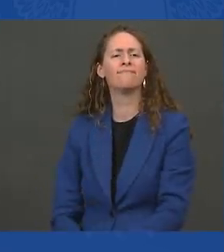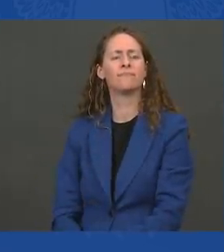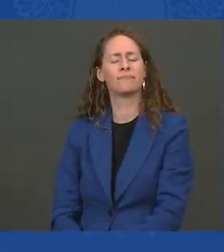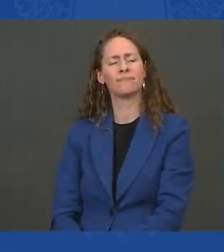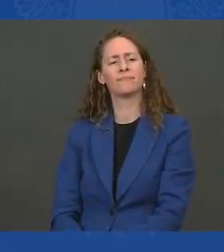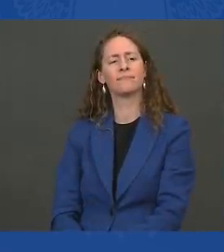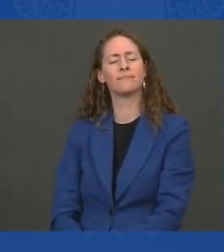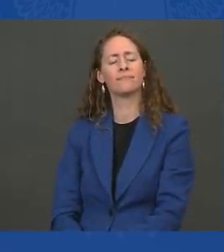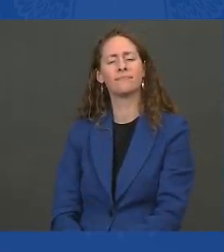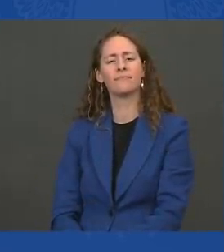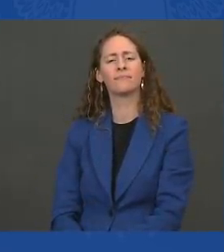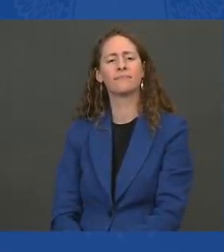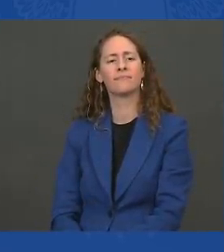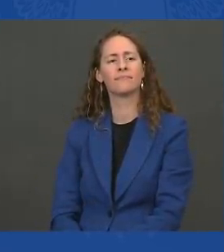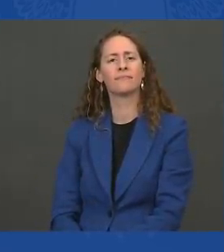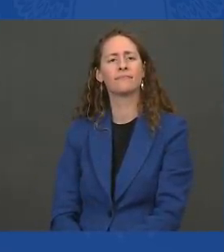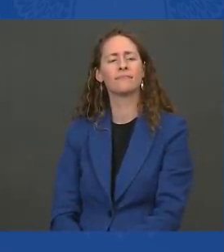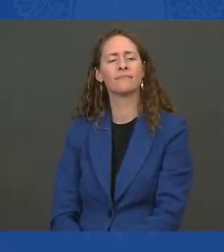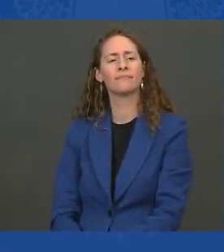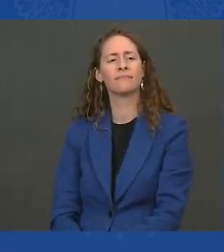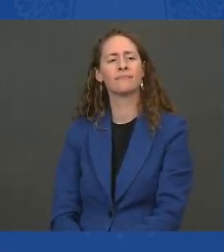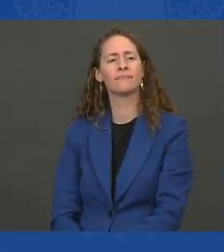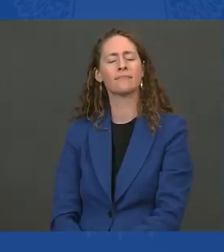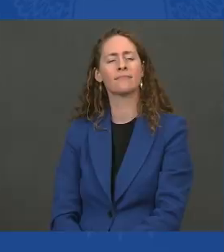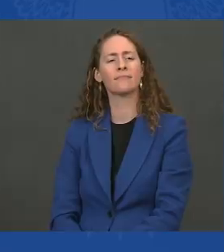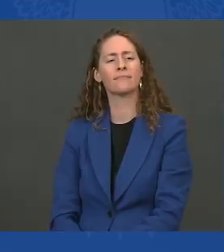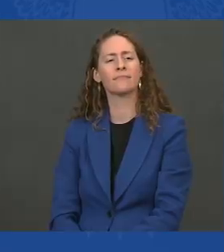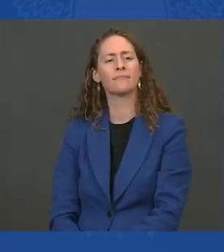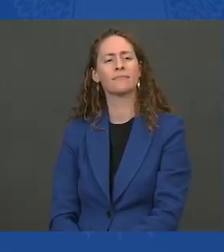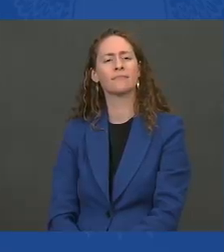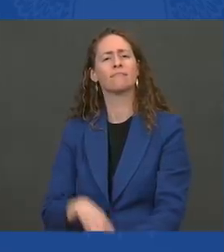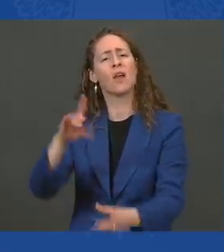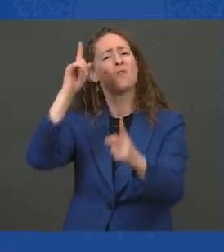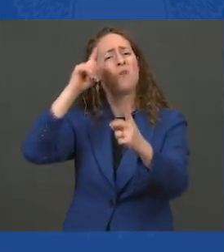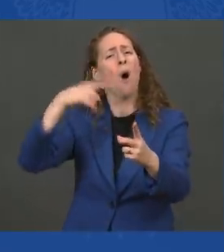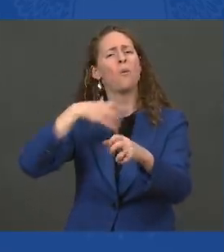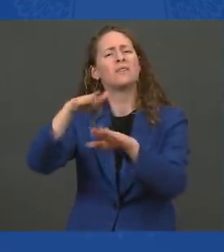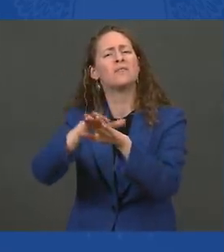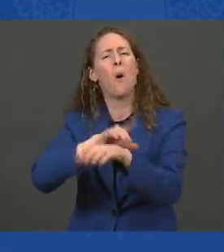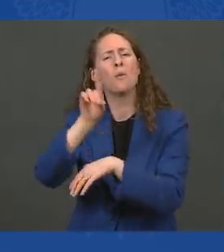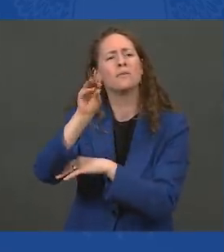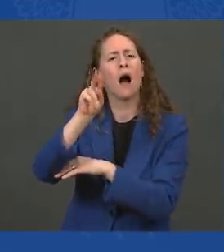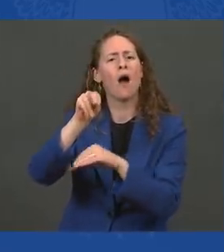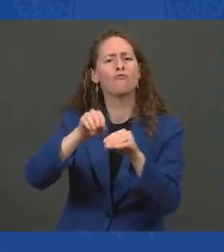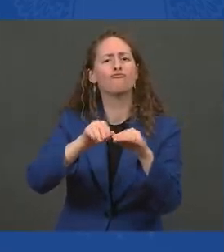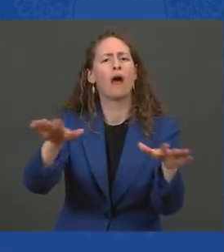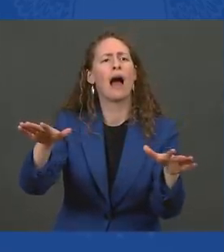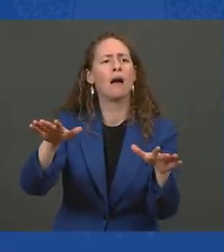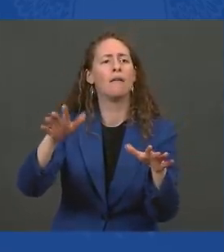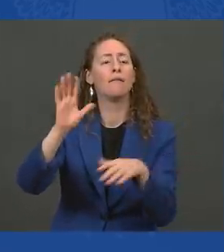For example, we've provided more vaccines, as I said, than all other countries in the world combined.